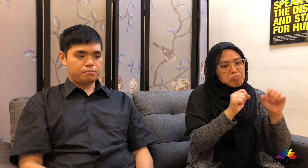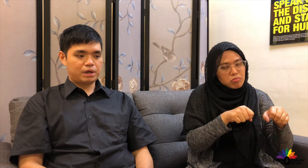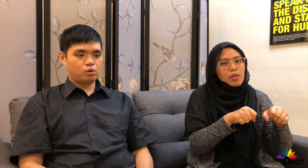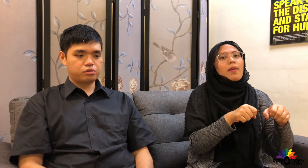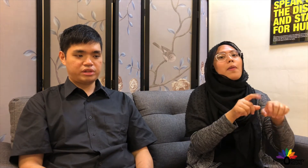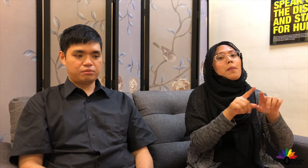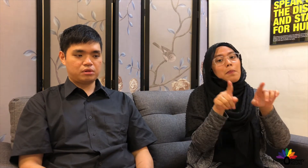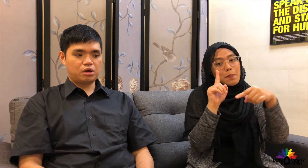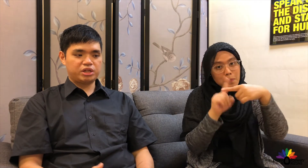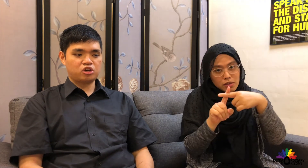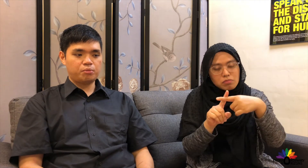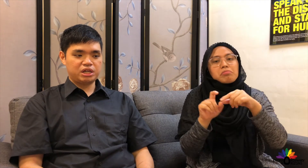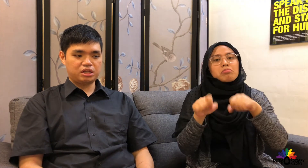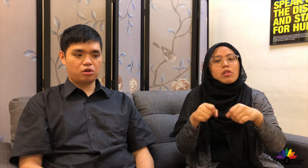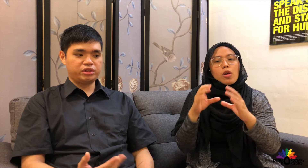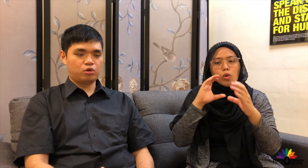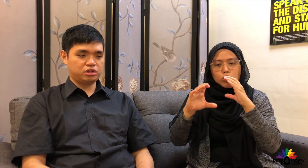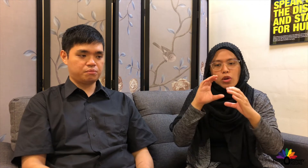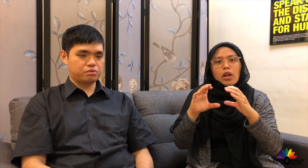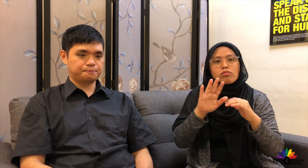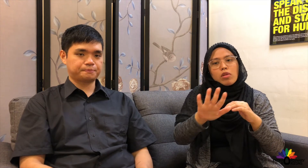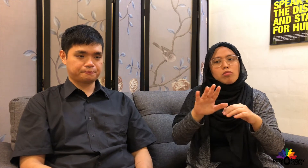but also so that we can communicate on their own terms.